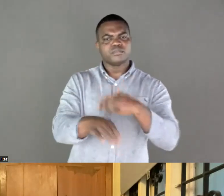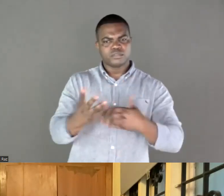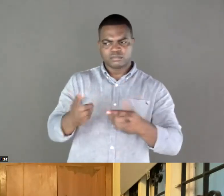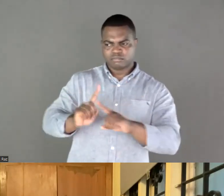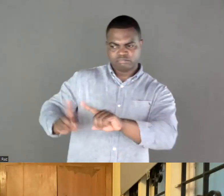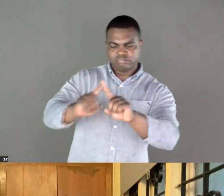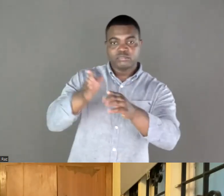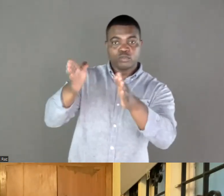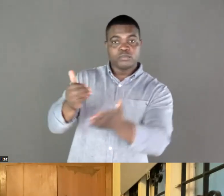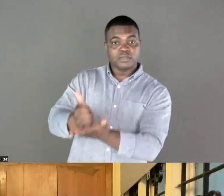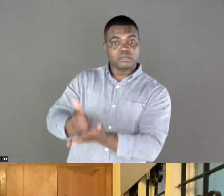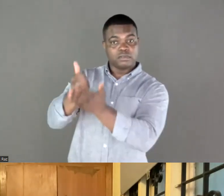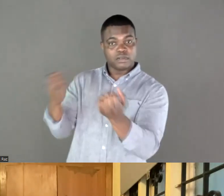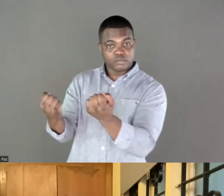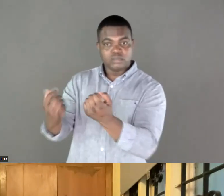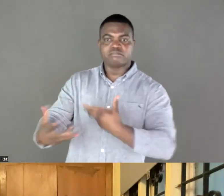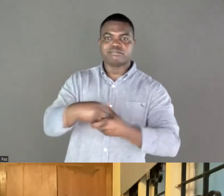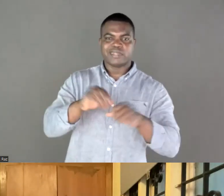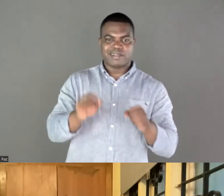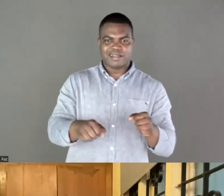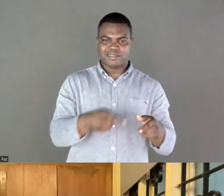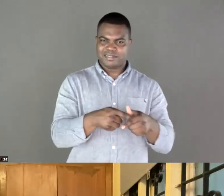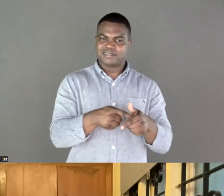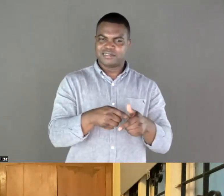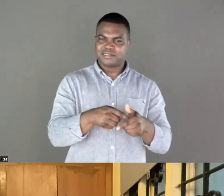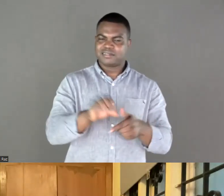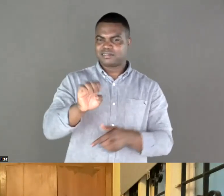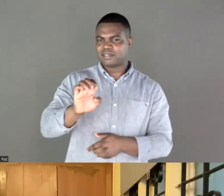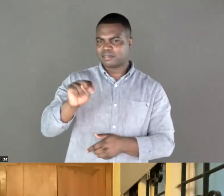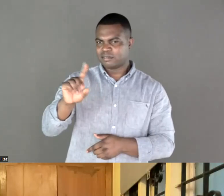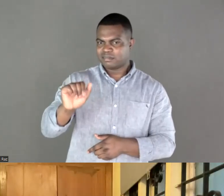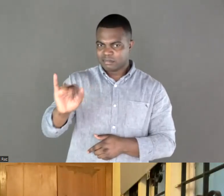and bridge alumni so people who went through bridge one or bridge two,